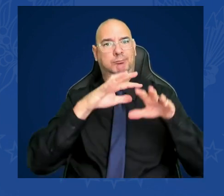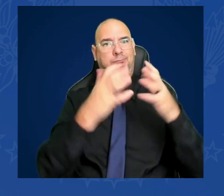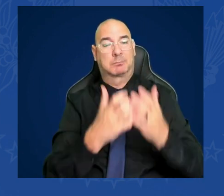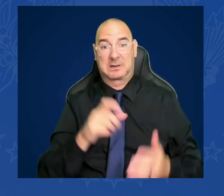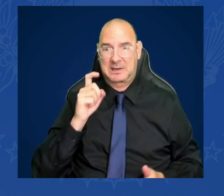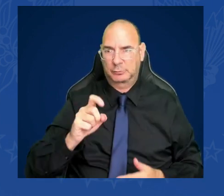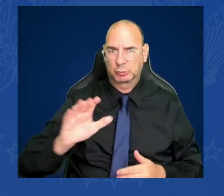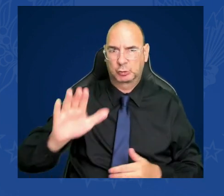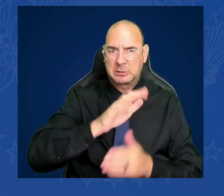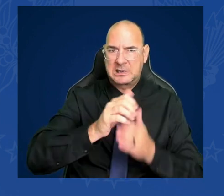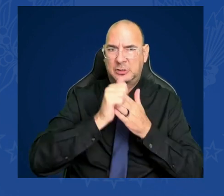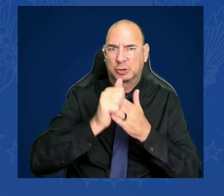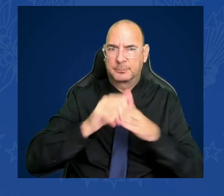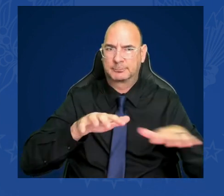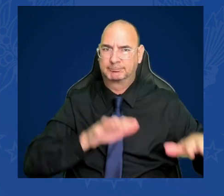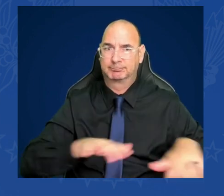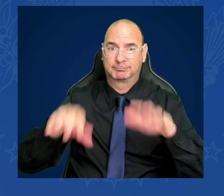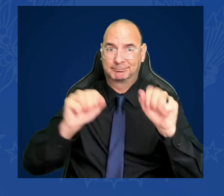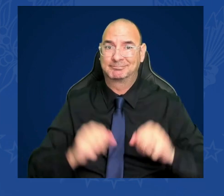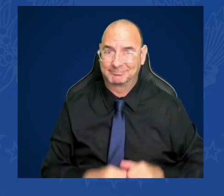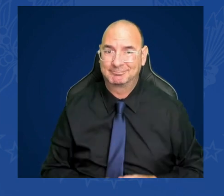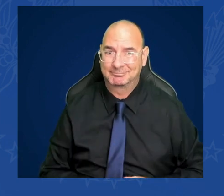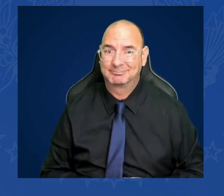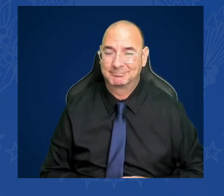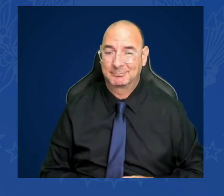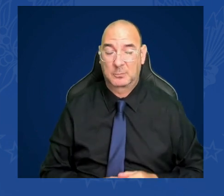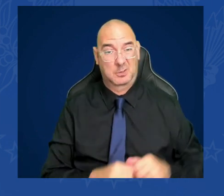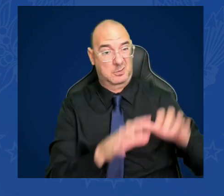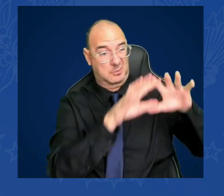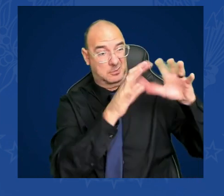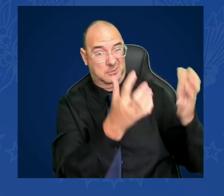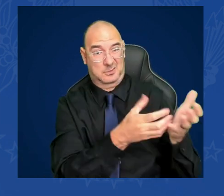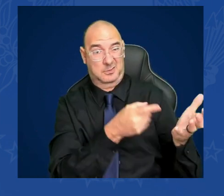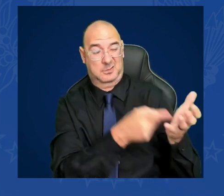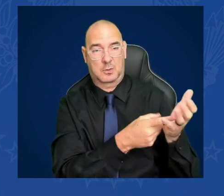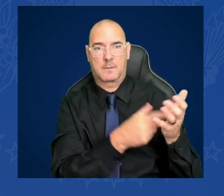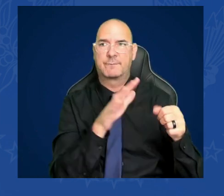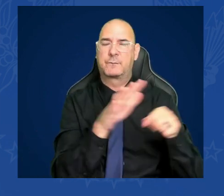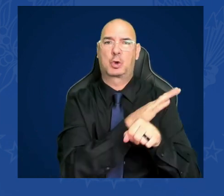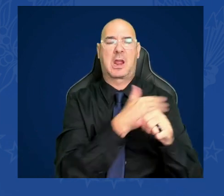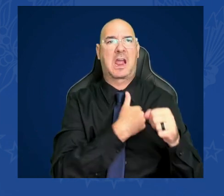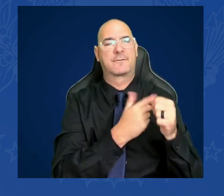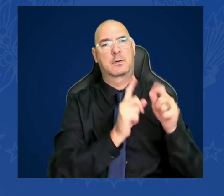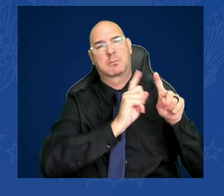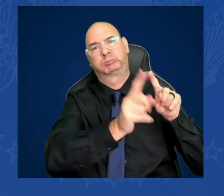one that is full of possibility and the promise of progress.